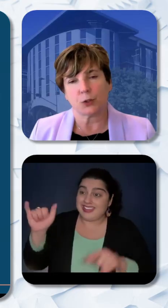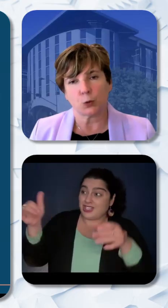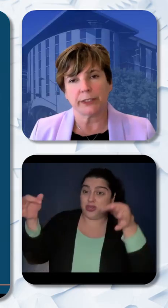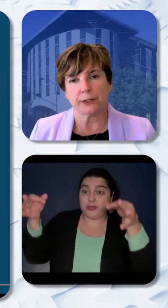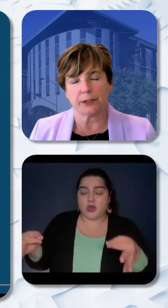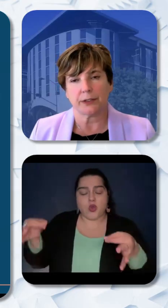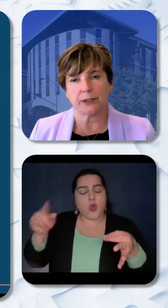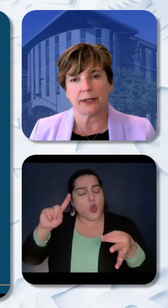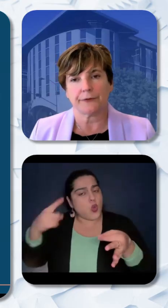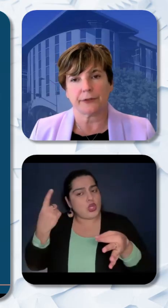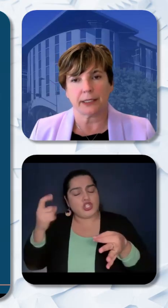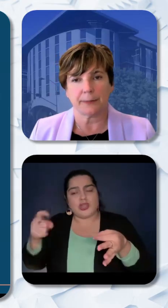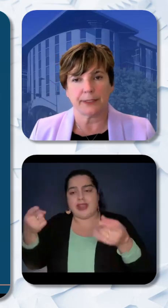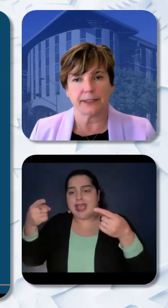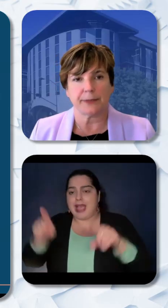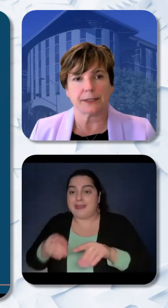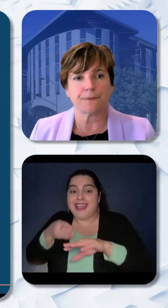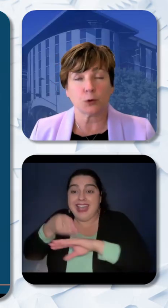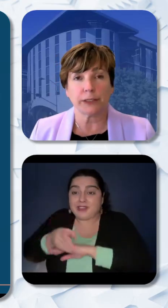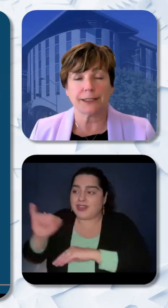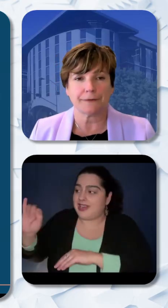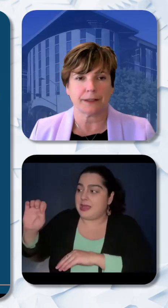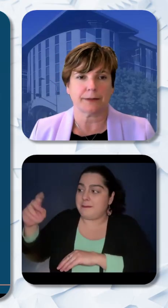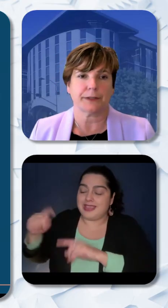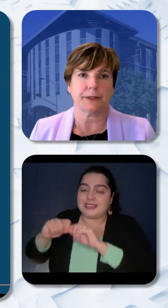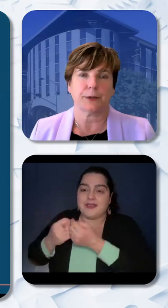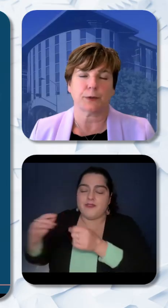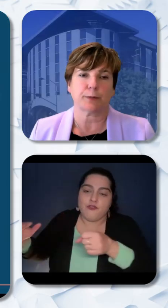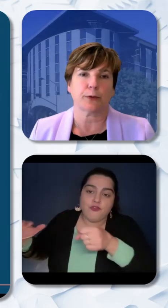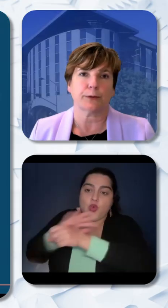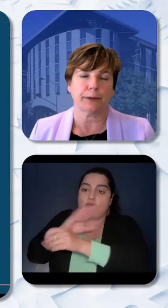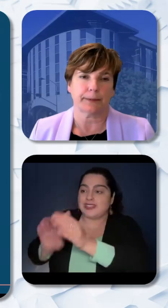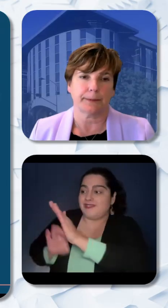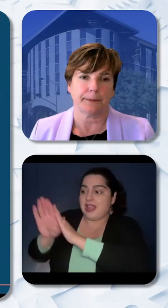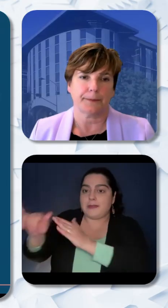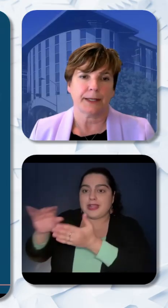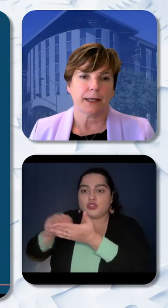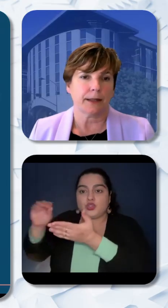should only occur after the IEP team has fully developed the student's program.